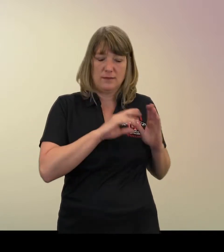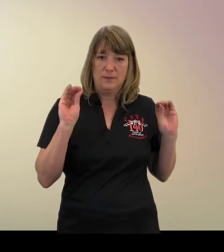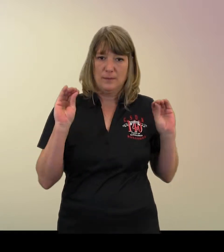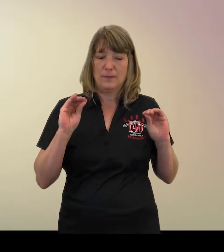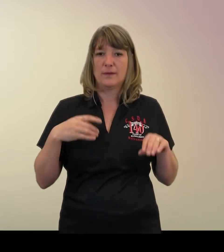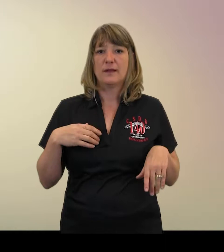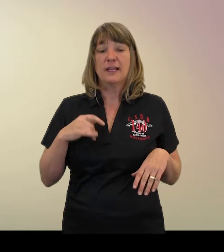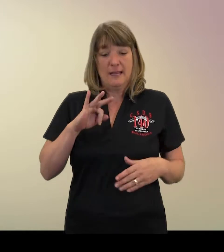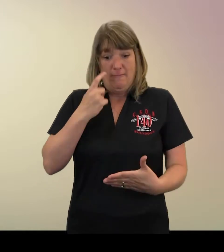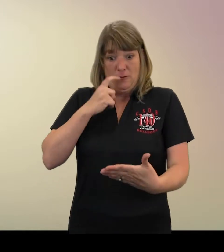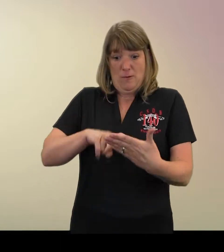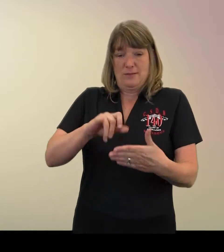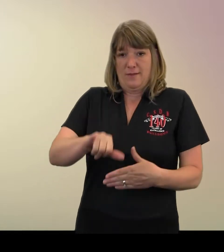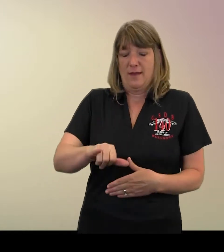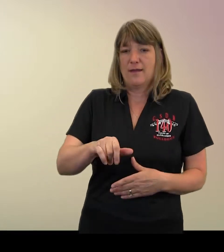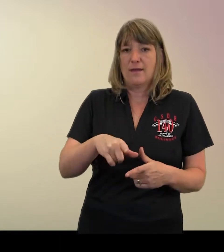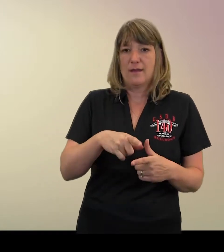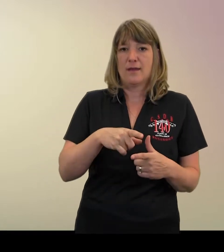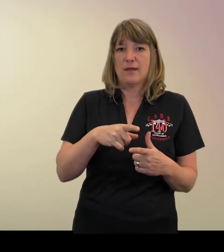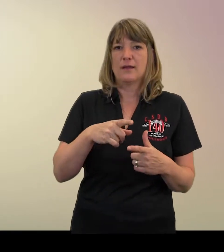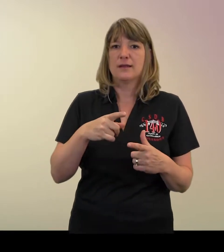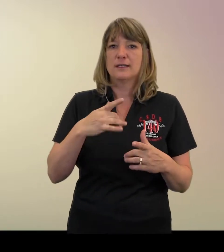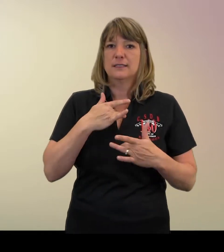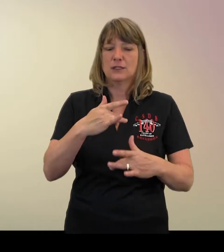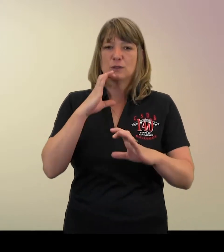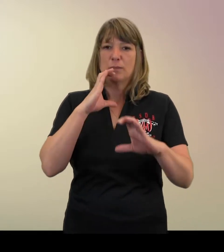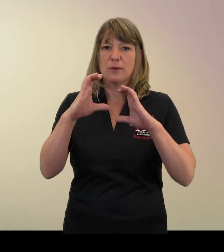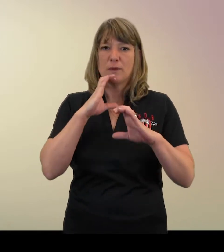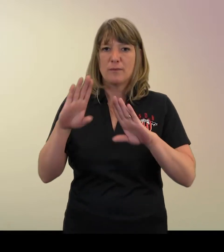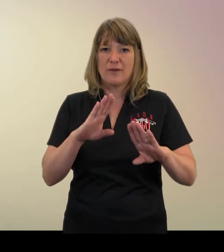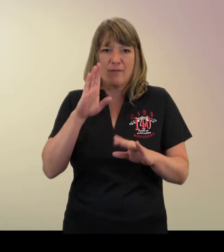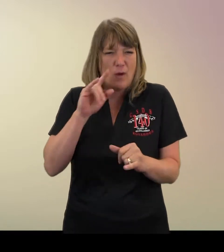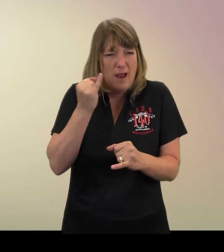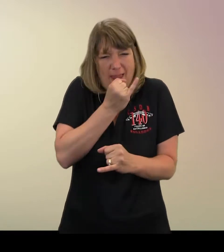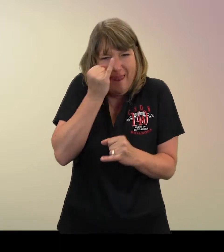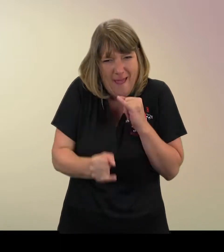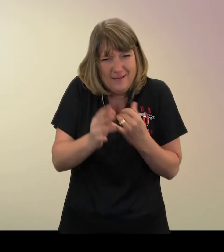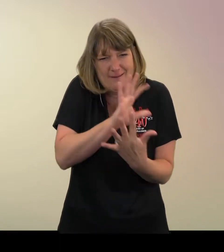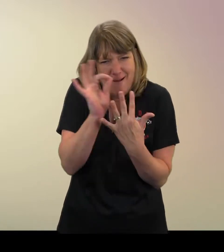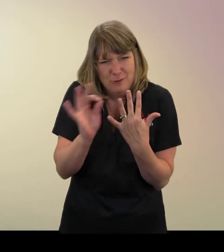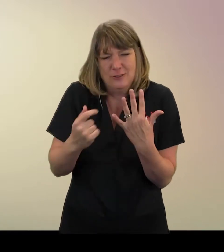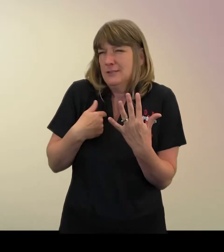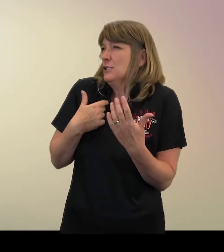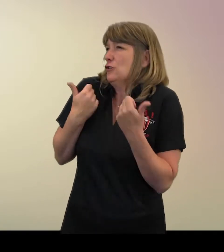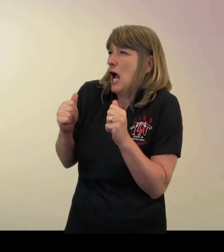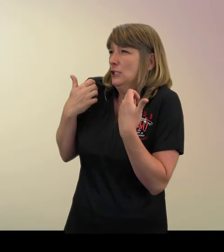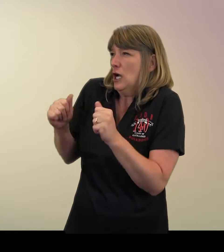If you do see it, it's usually the communicative behavior of last resort, so they've tried everything else